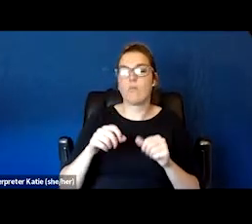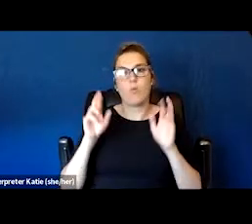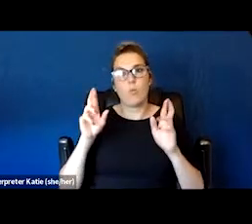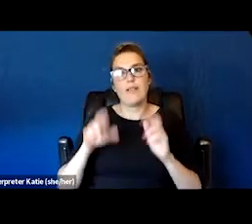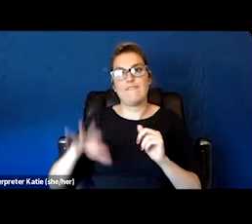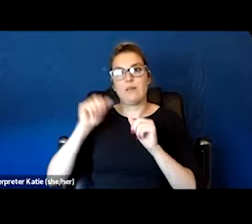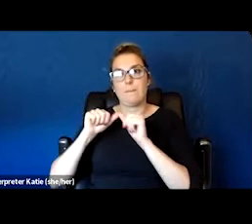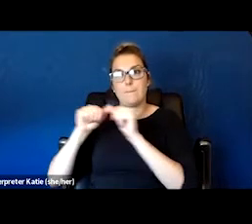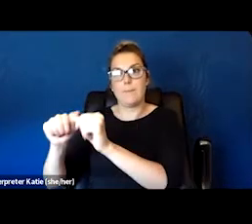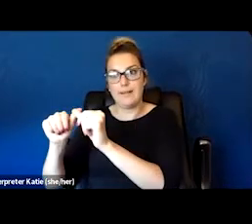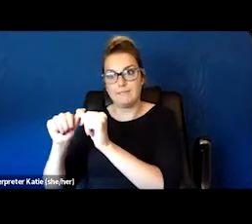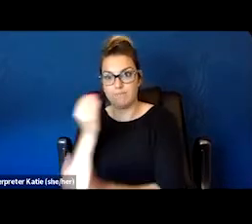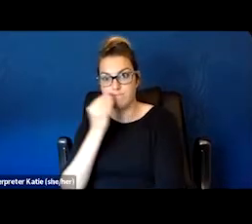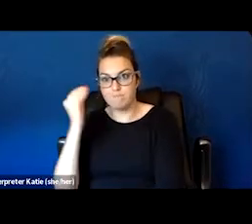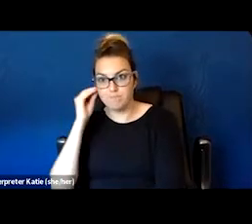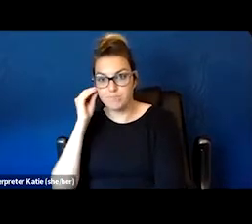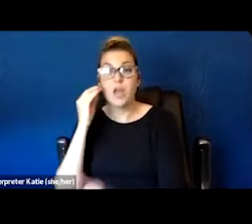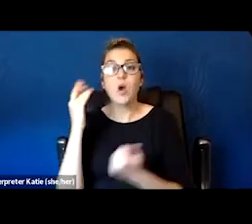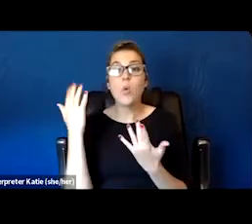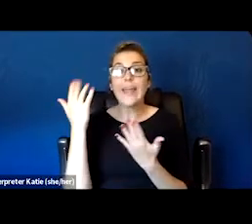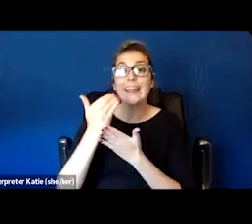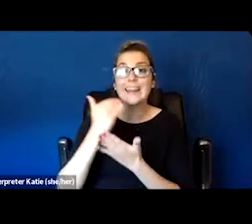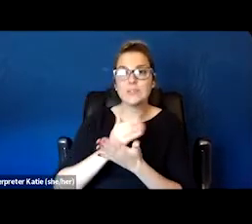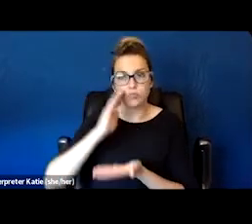of folks who are on waiting lists. And of course mentioned this before,